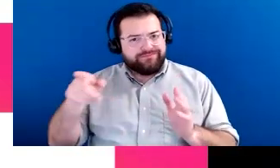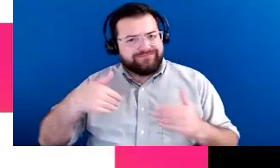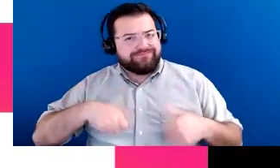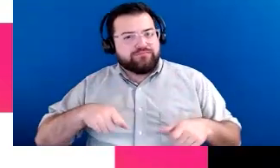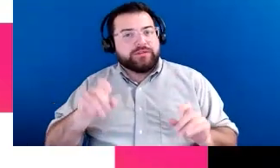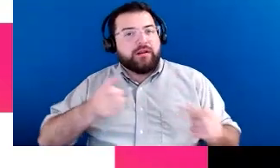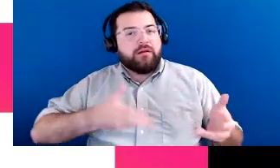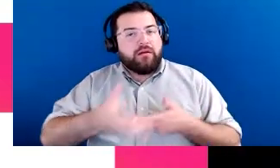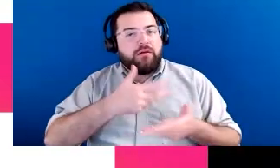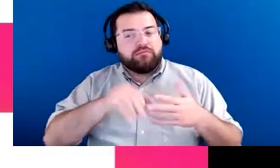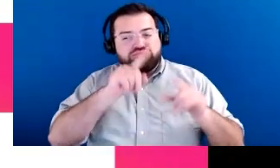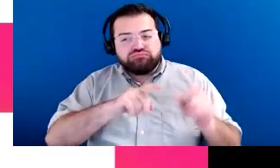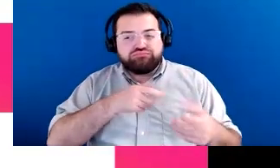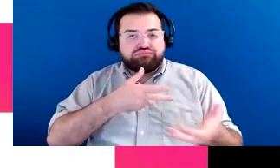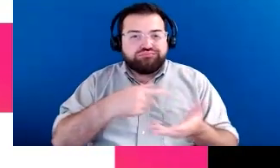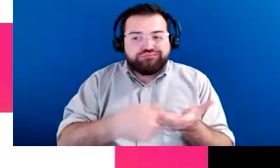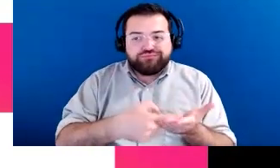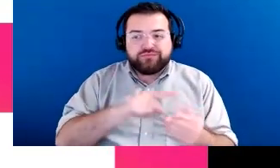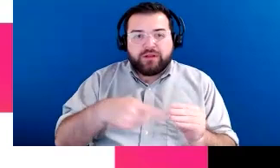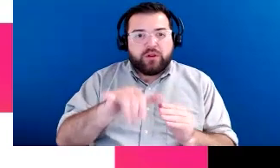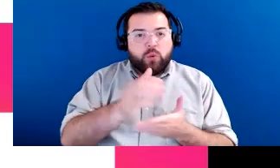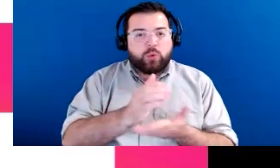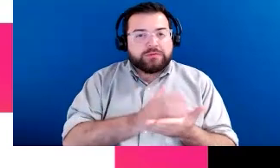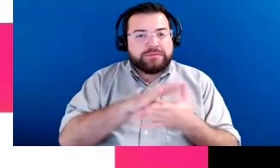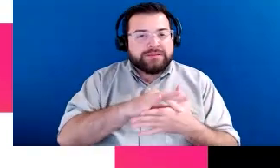So again, your office hours would be considered RSI.